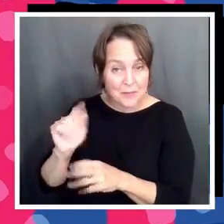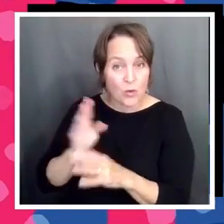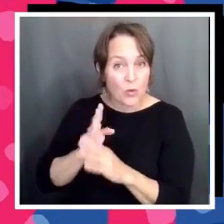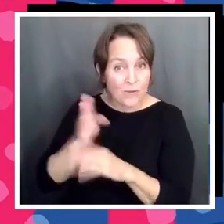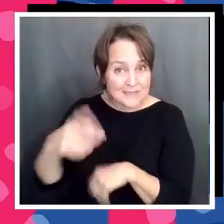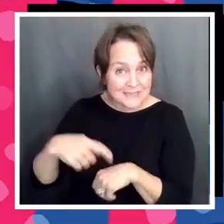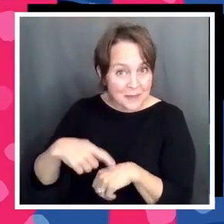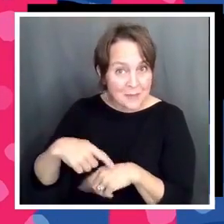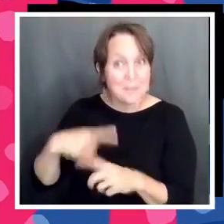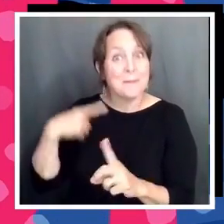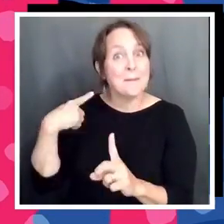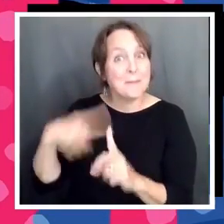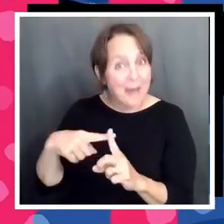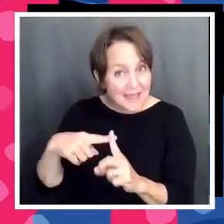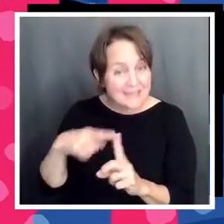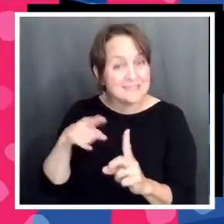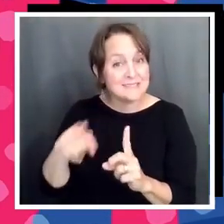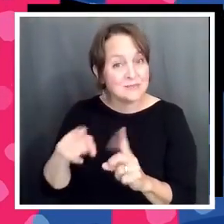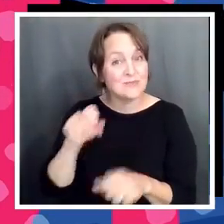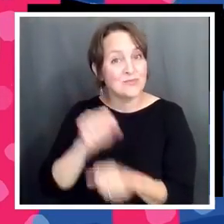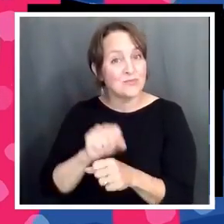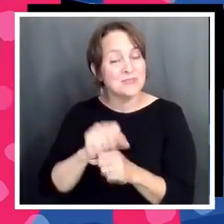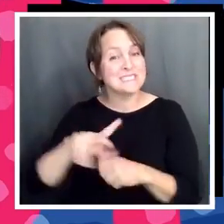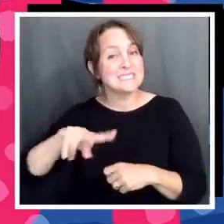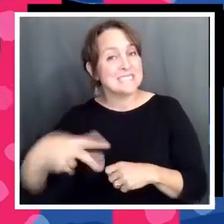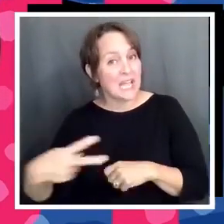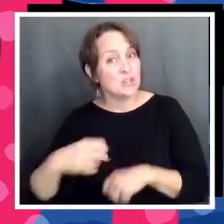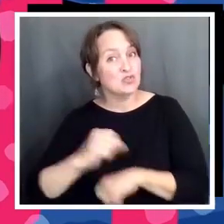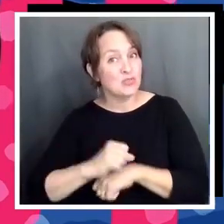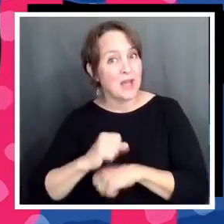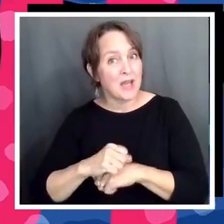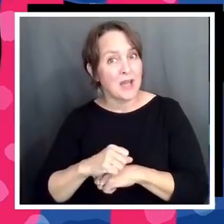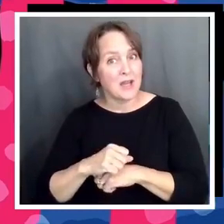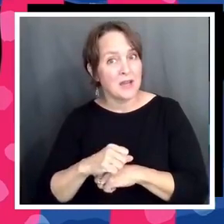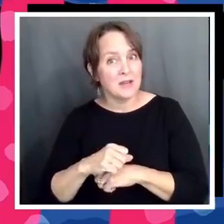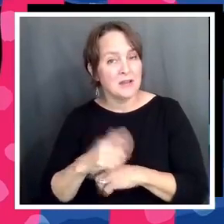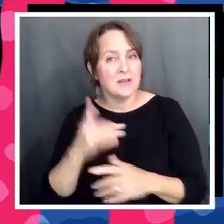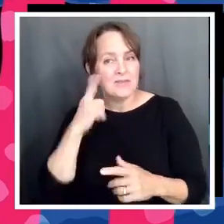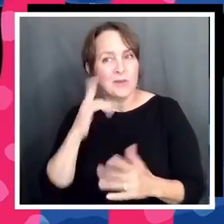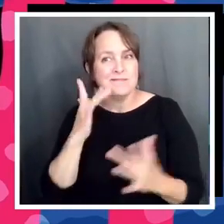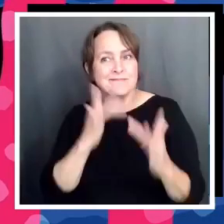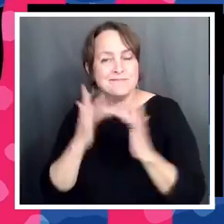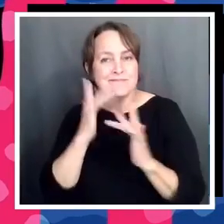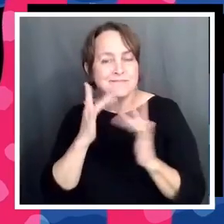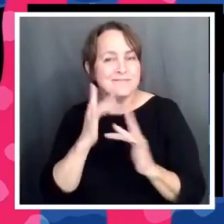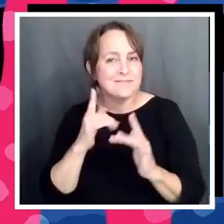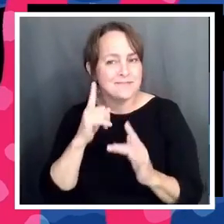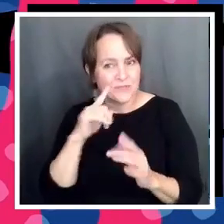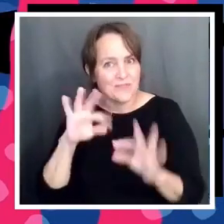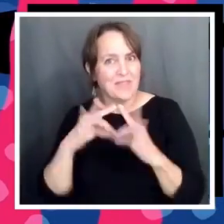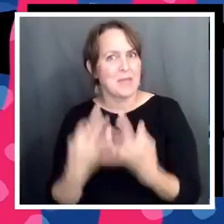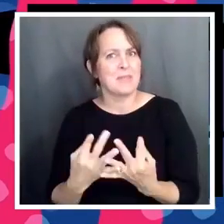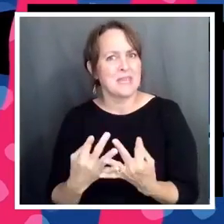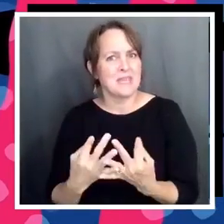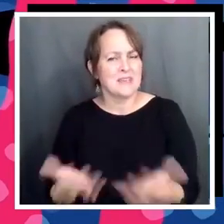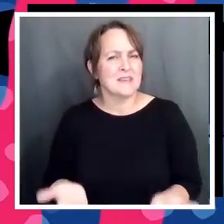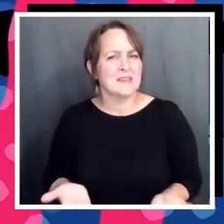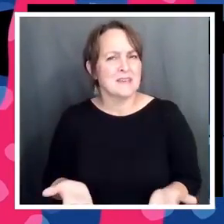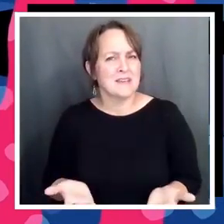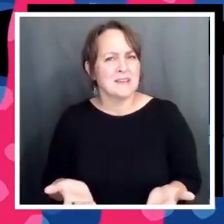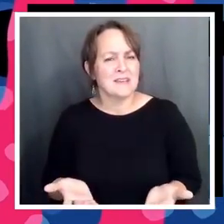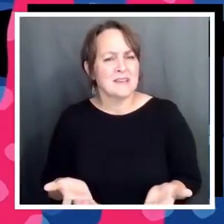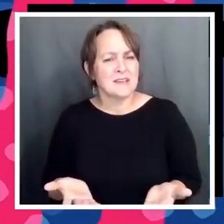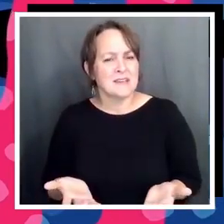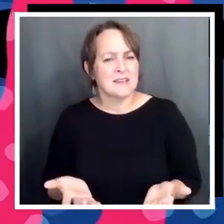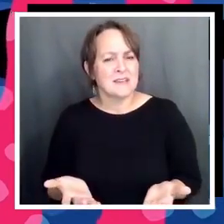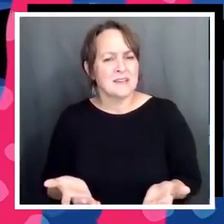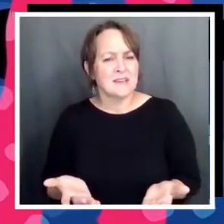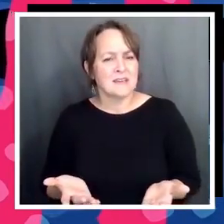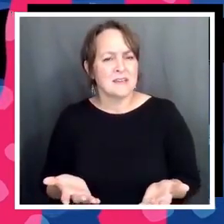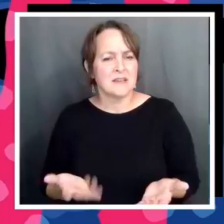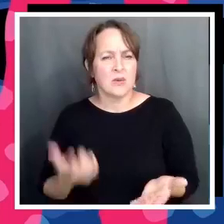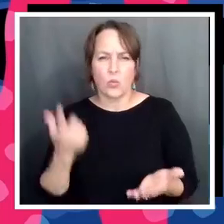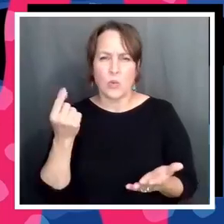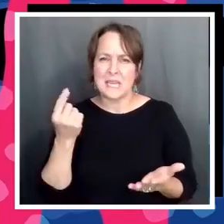MOMENTS.